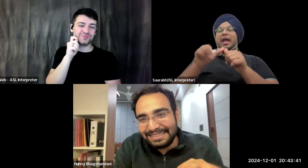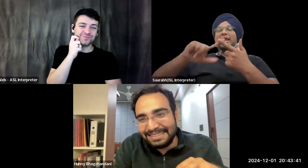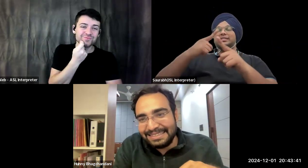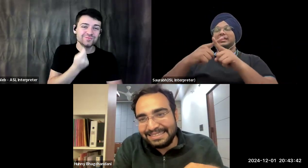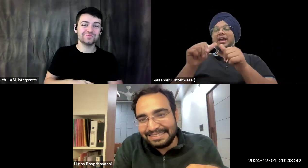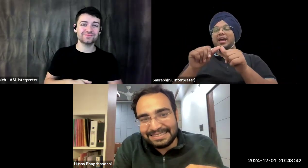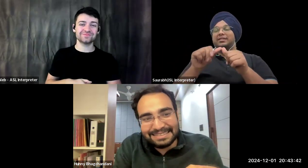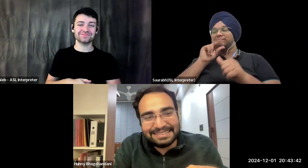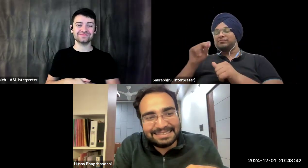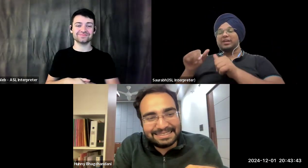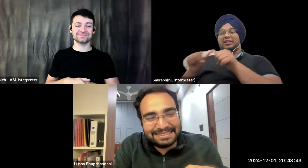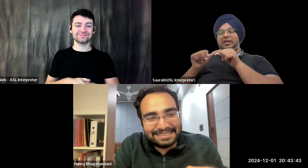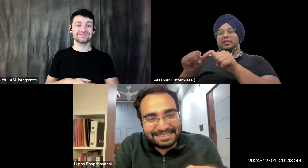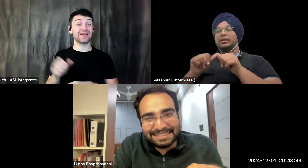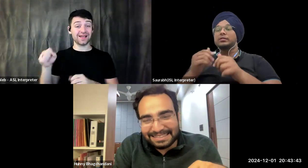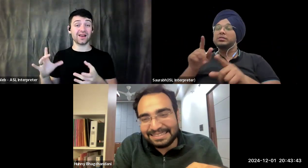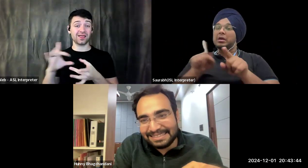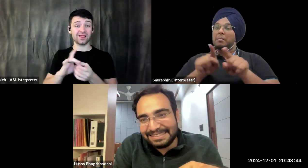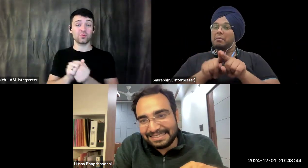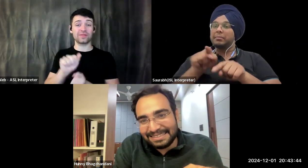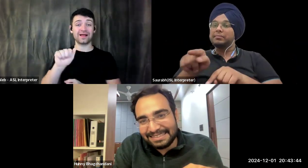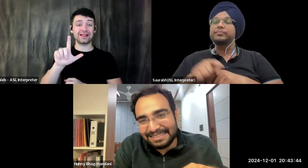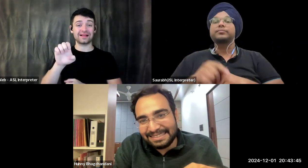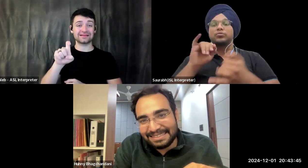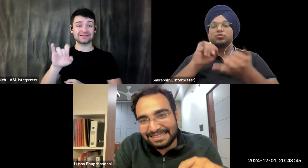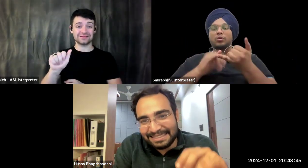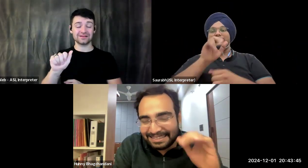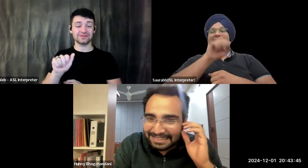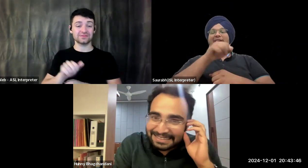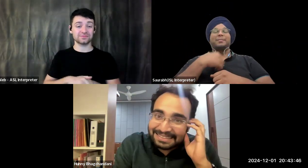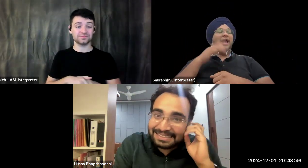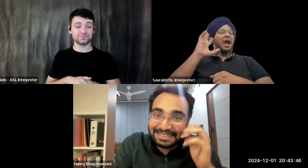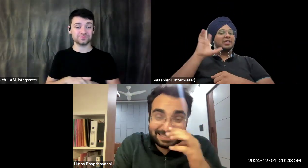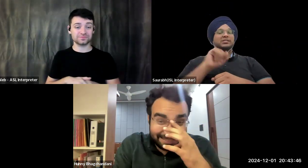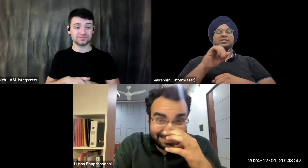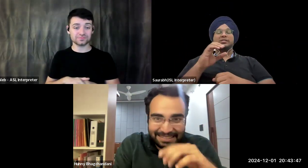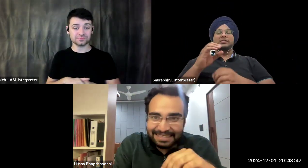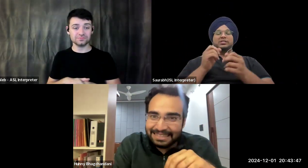[Saurabh speaking] Yeah, yeah. Understood. Because I have heard of Chatgpt had